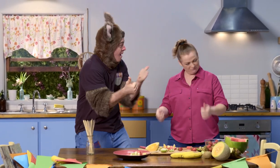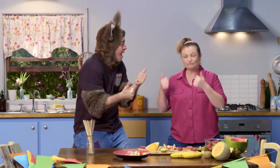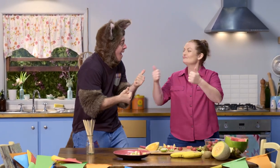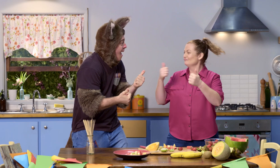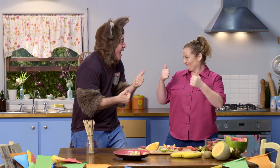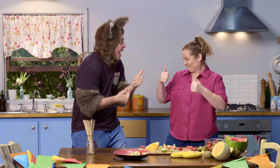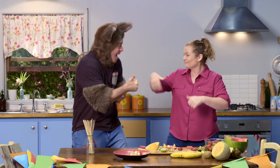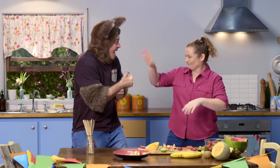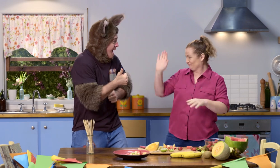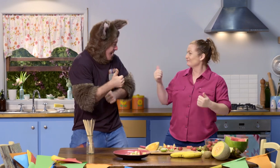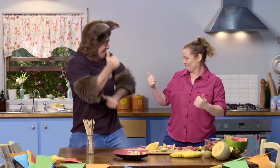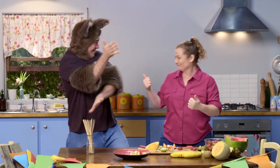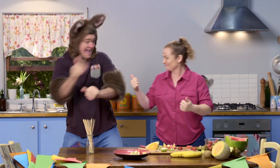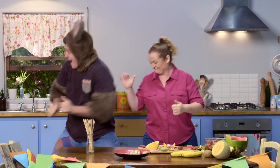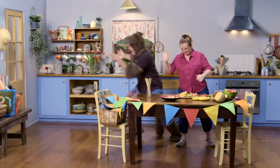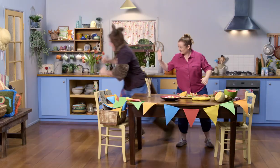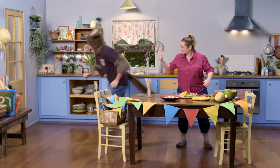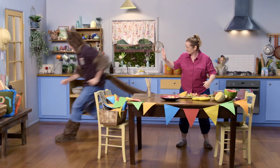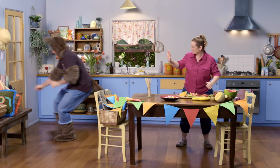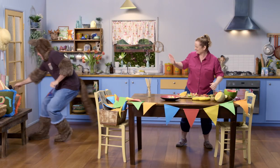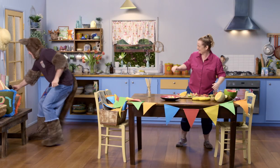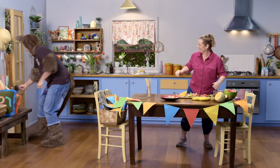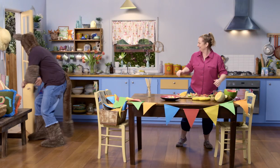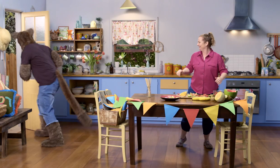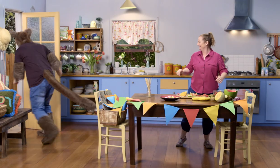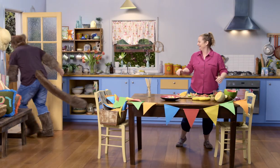OK. Off you go. Bye! Bye!